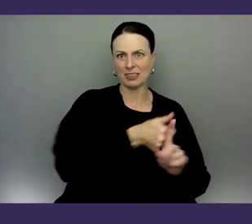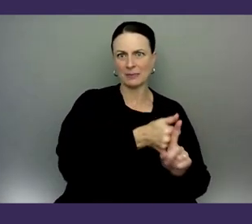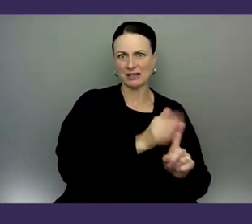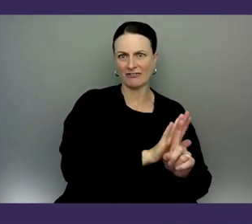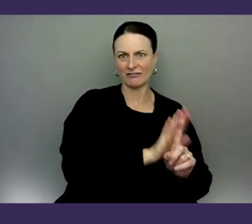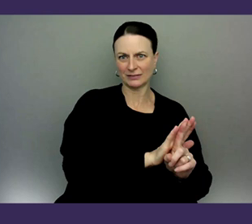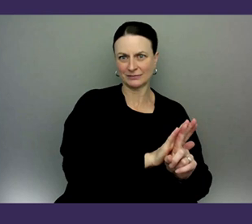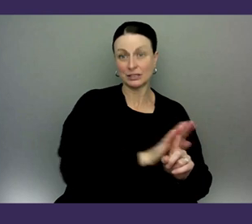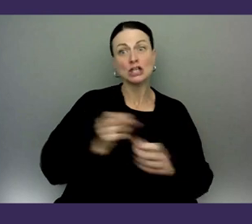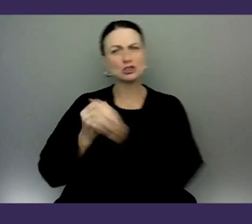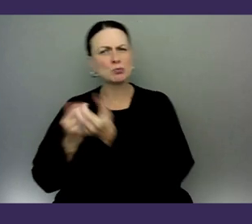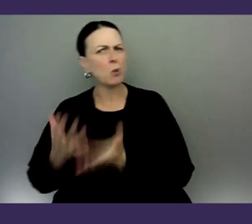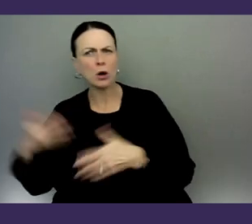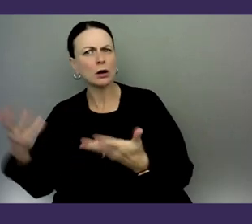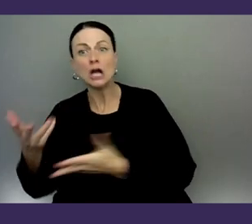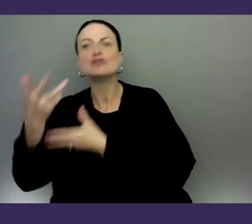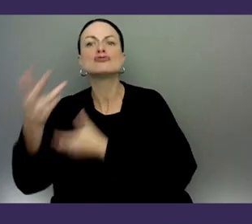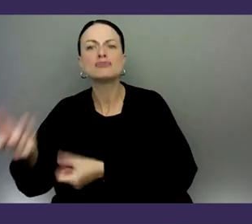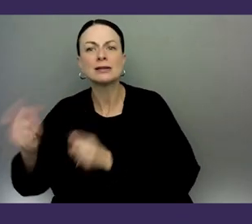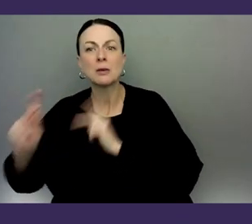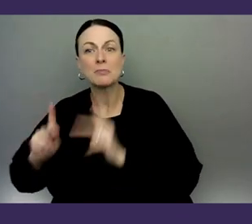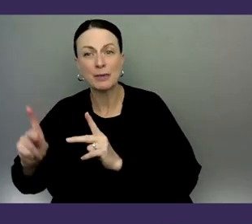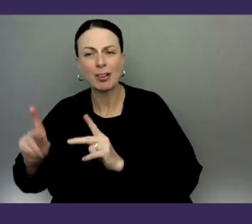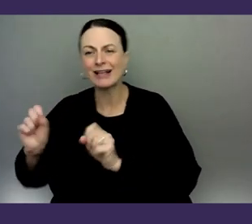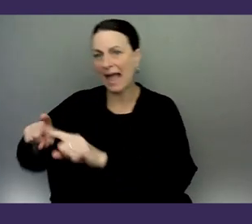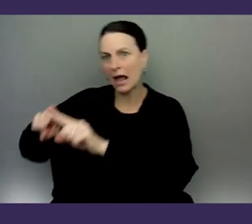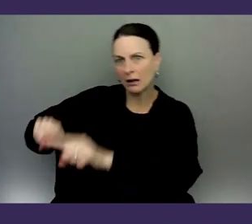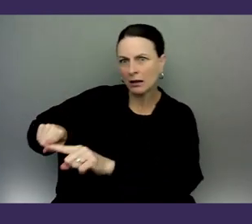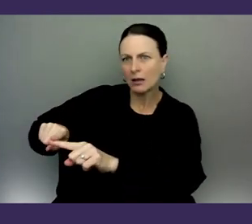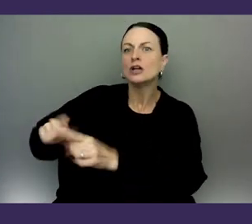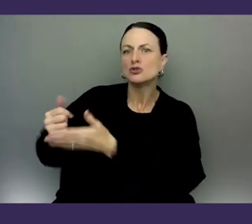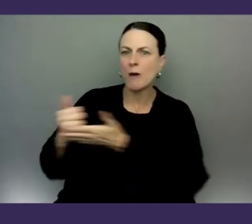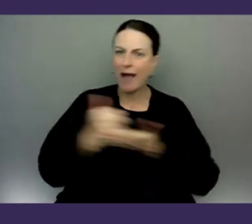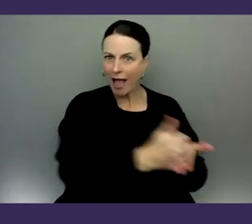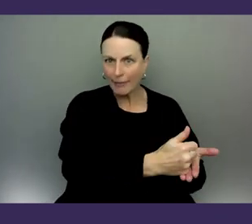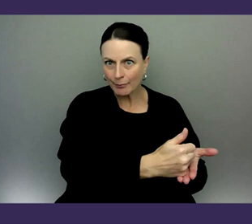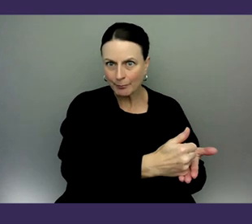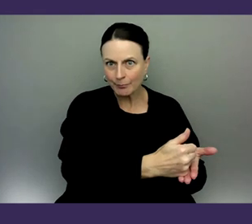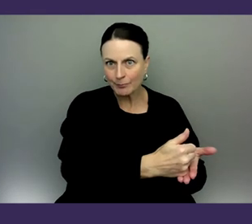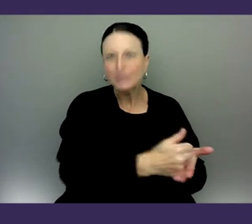And their supporters are trusted people that they can rely on to help the individual with a disability, make decisions,